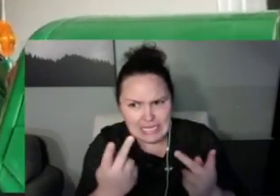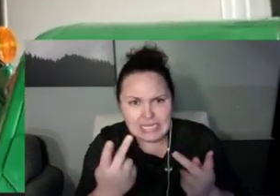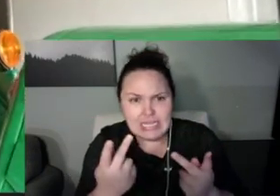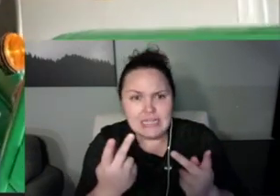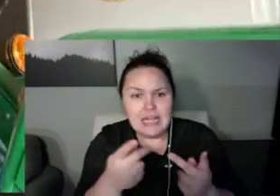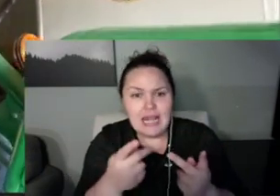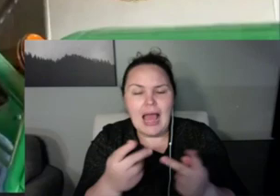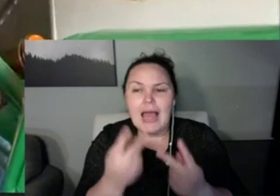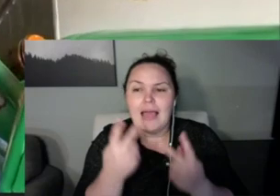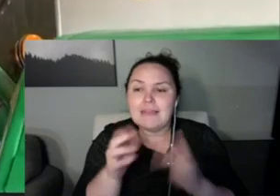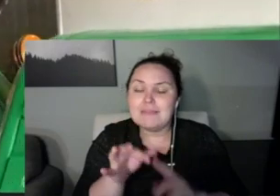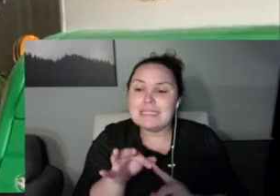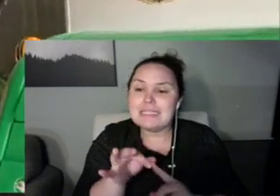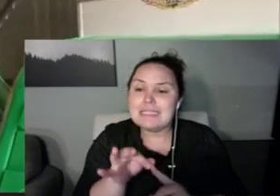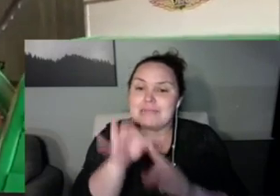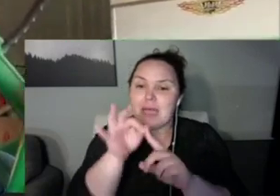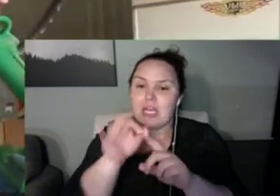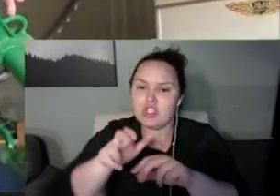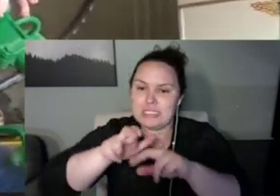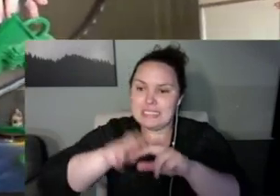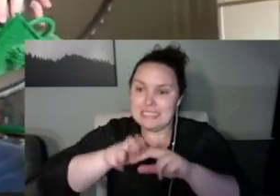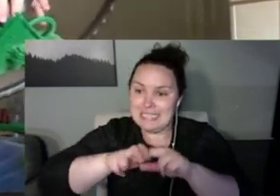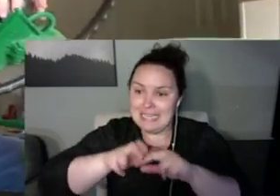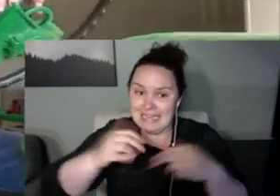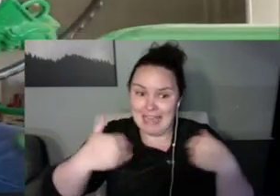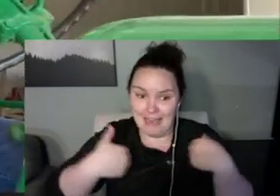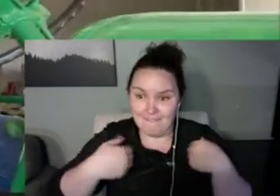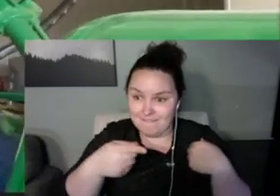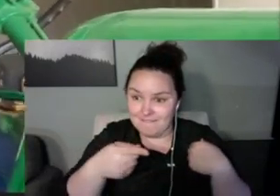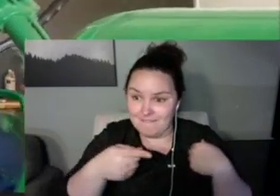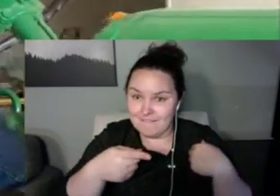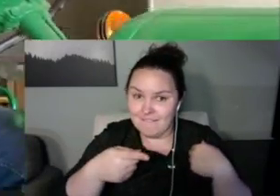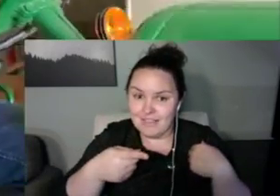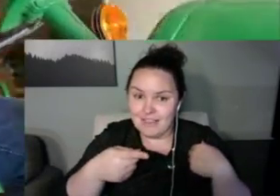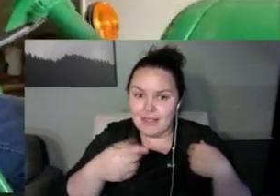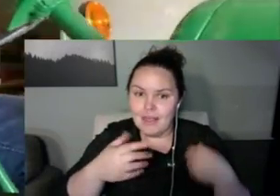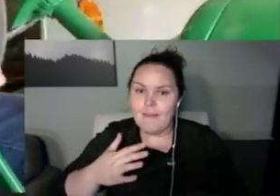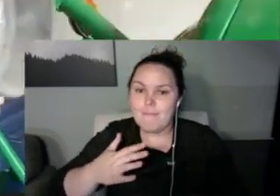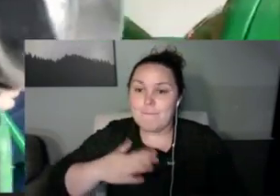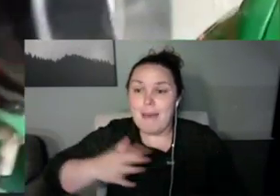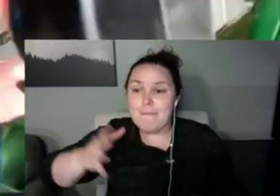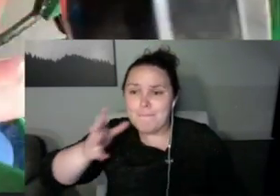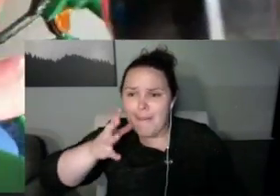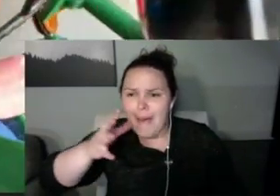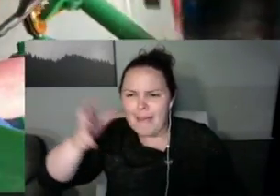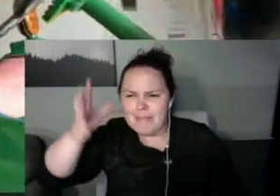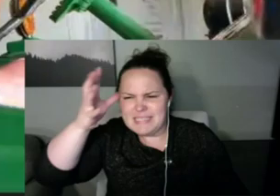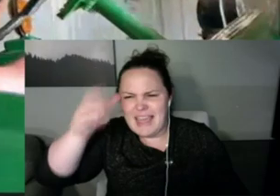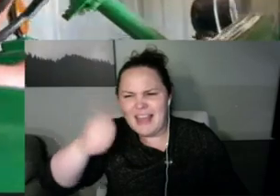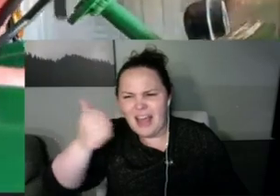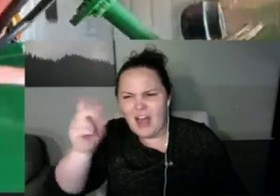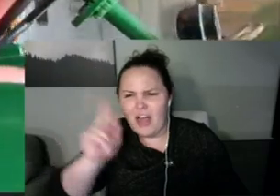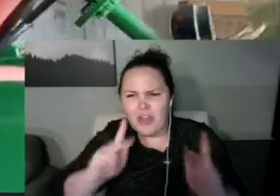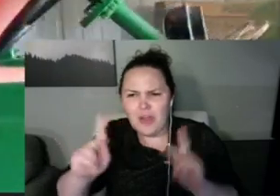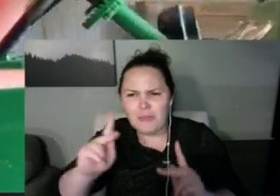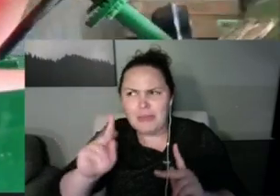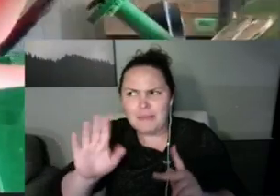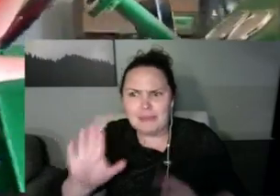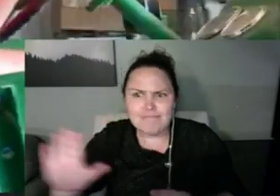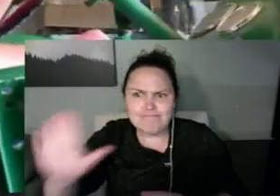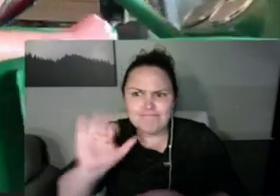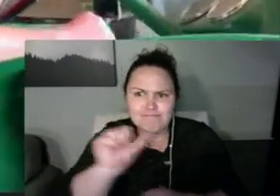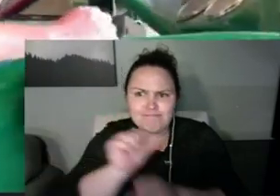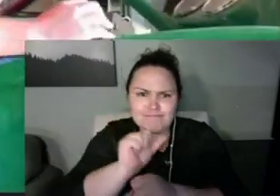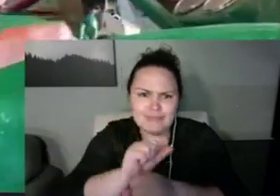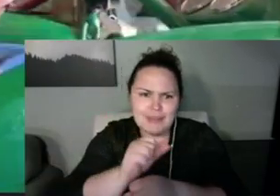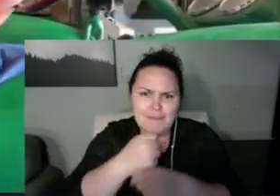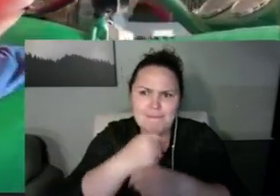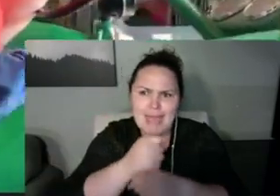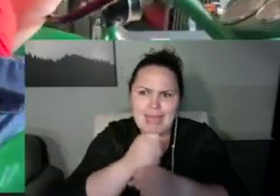I am sitting on a special seat that my mom and dad and a few other people have made for me.